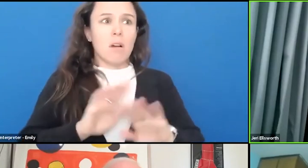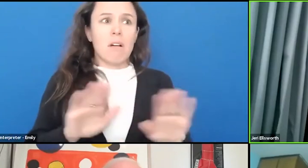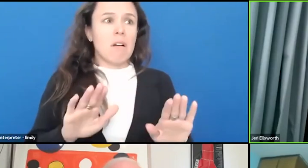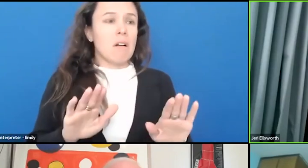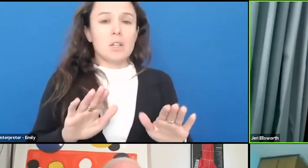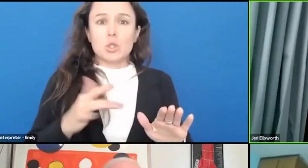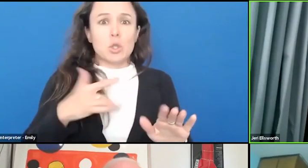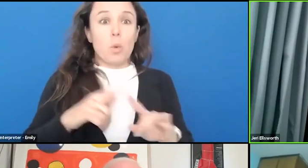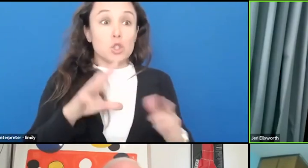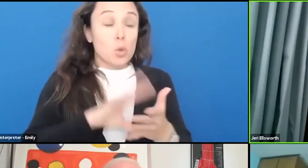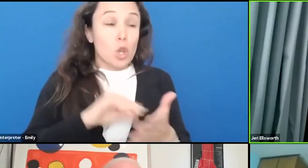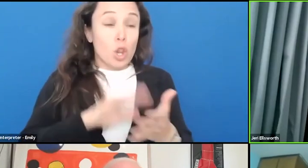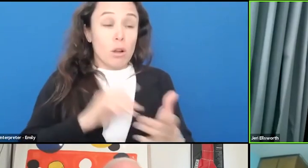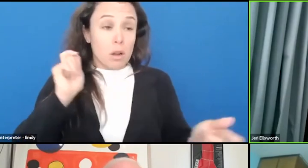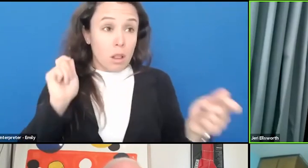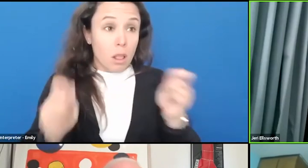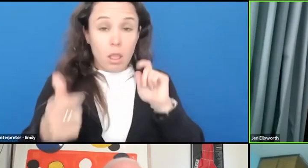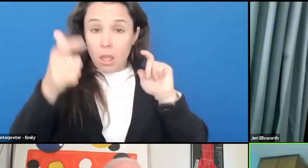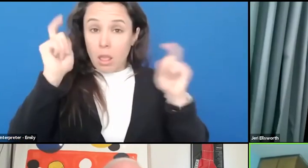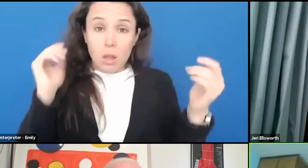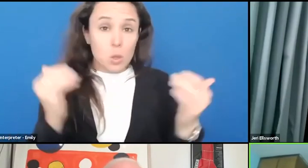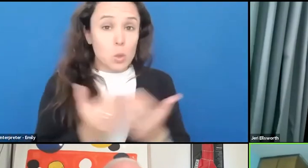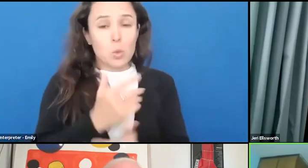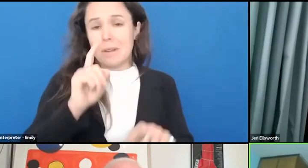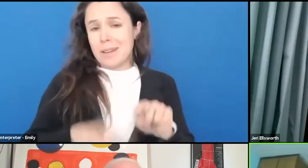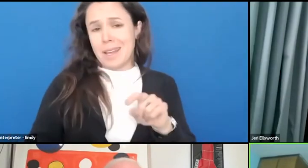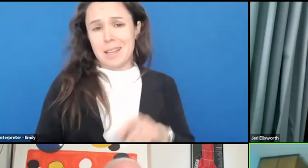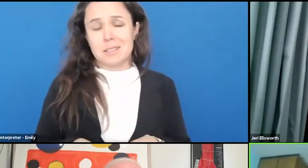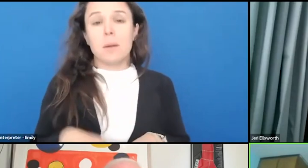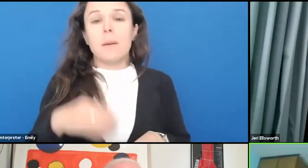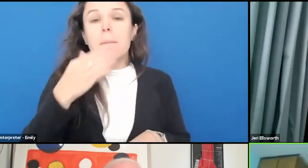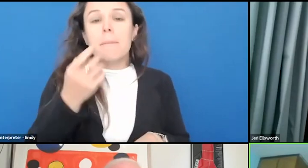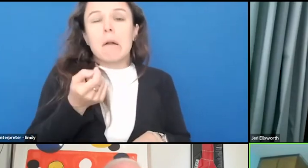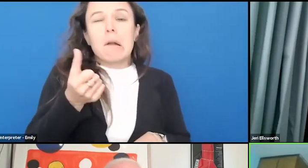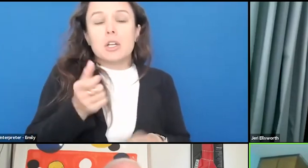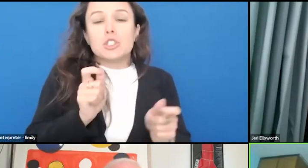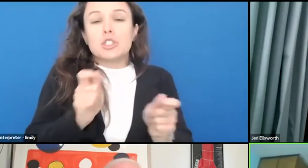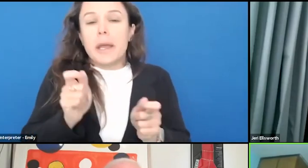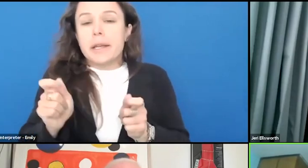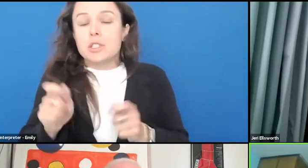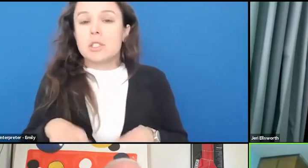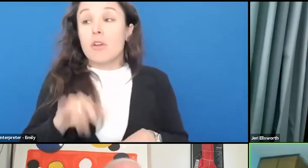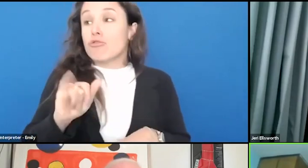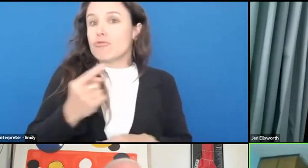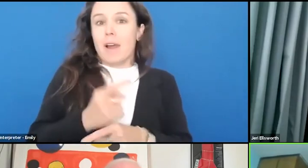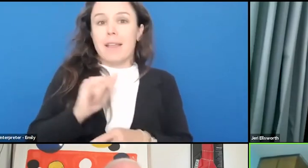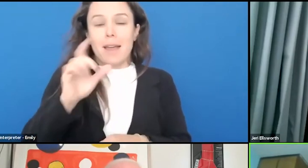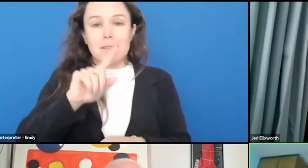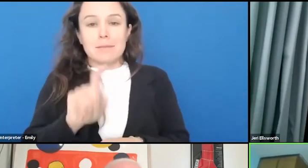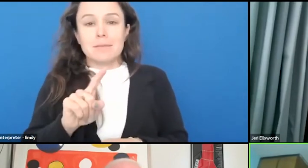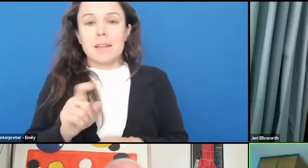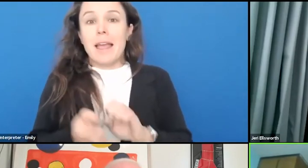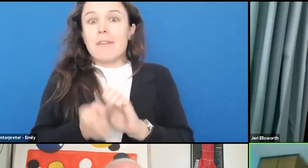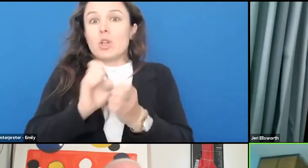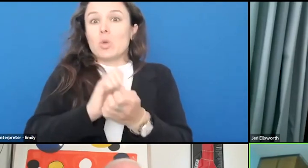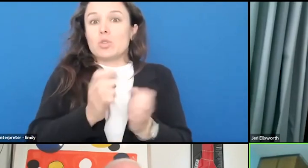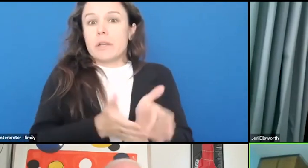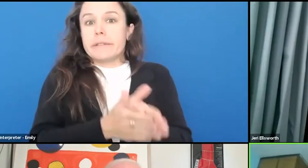Right so I think that this question of an evolutionary direction versus an inventive